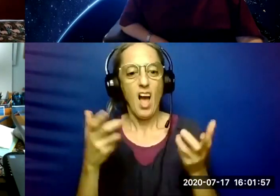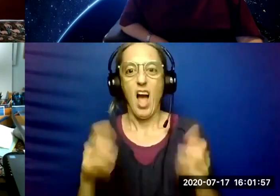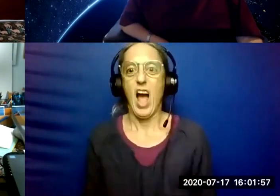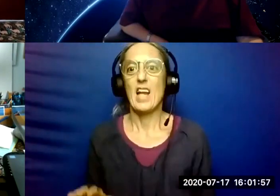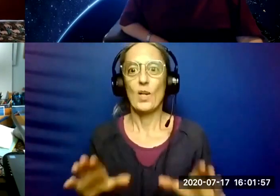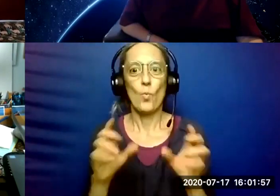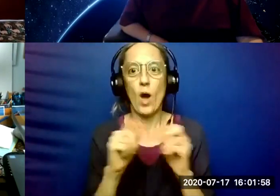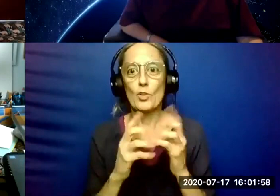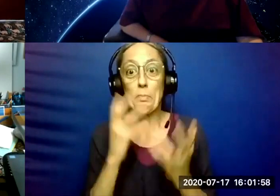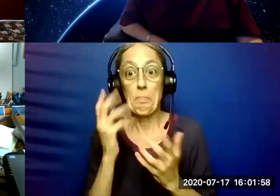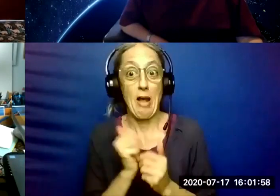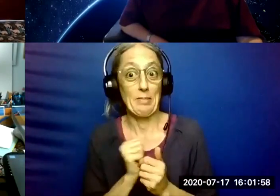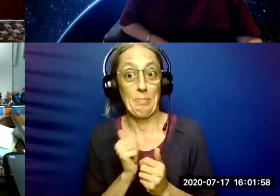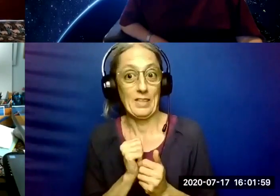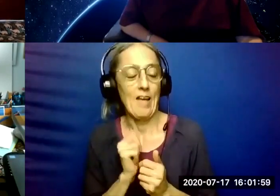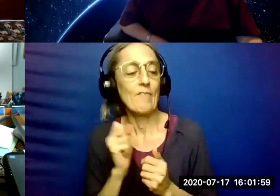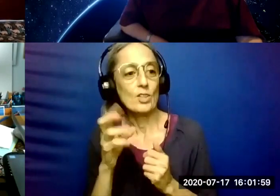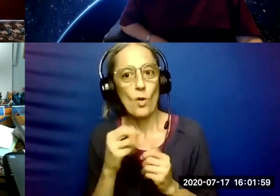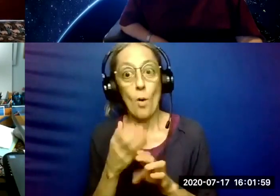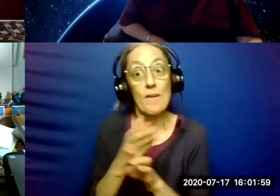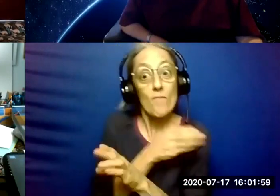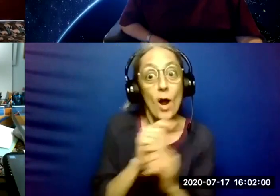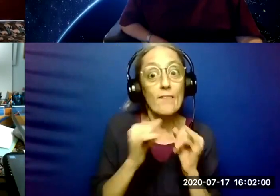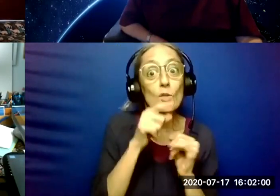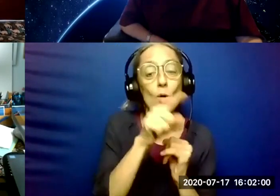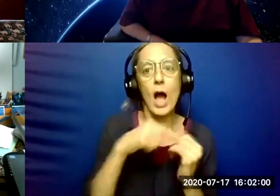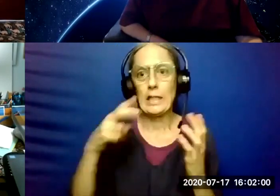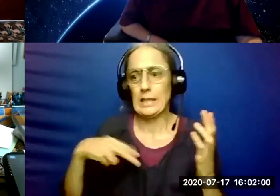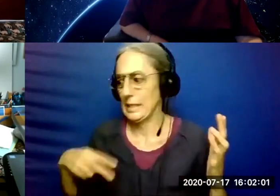I was preparing by reading everything I could about her.